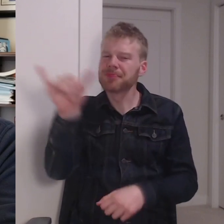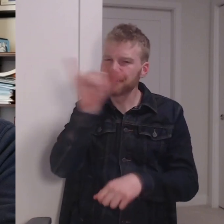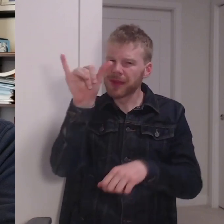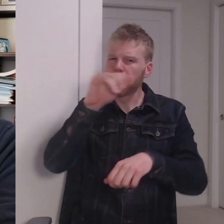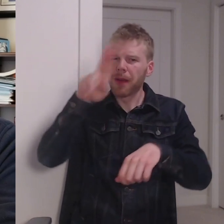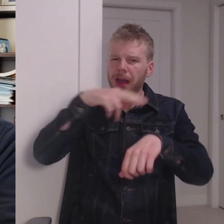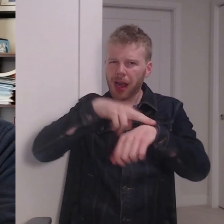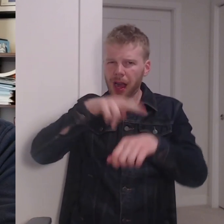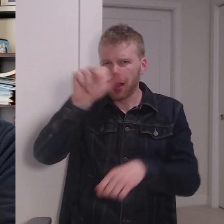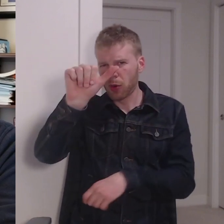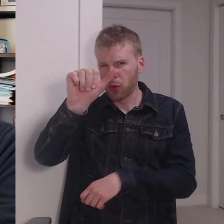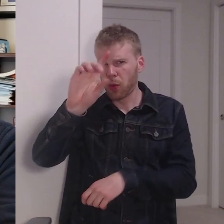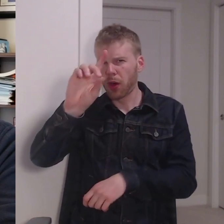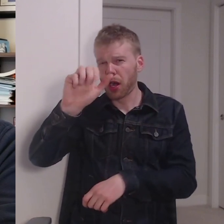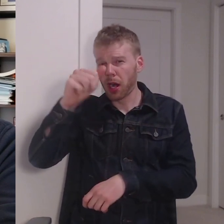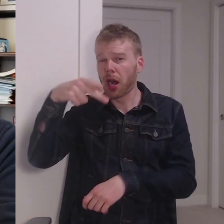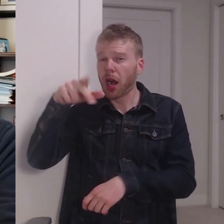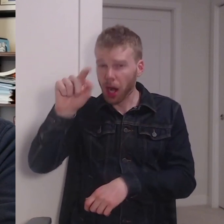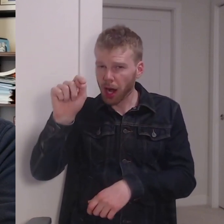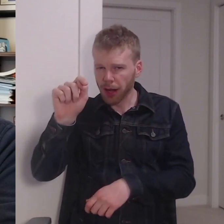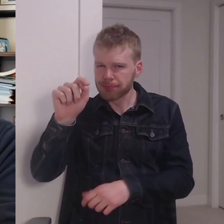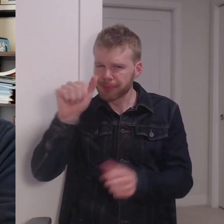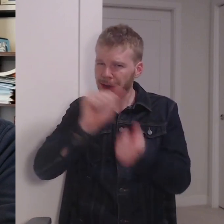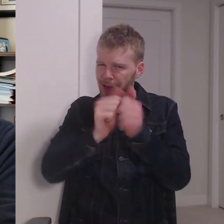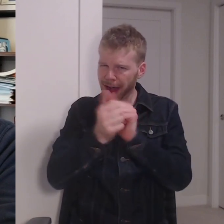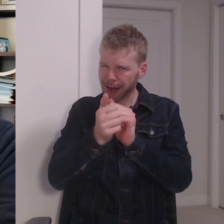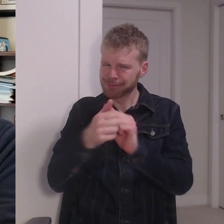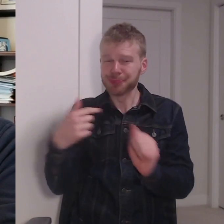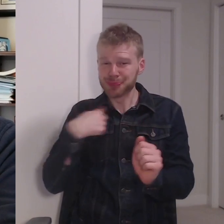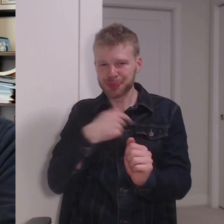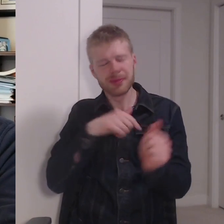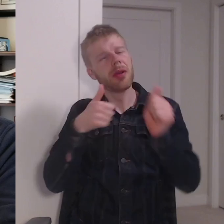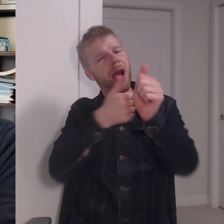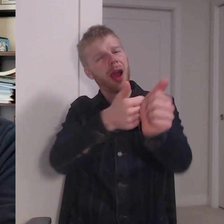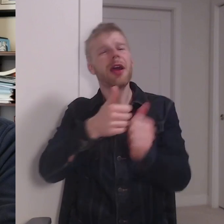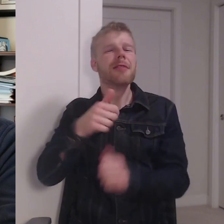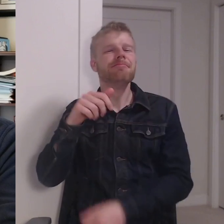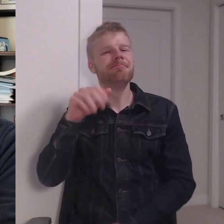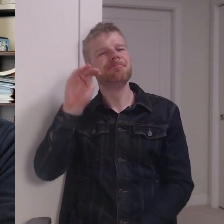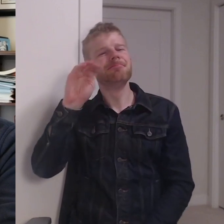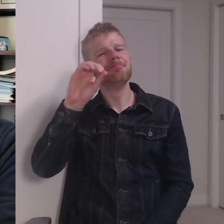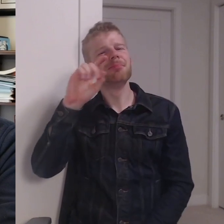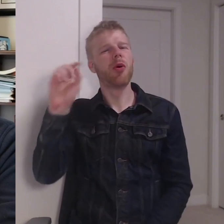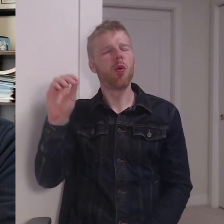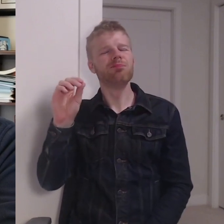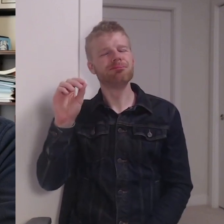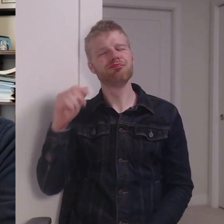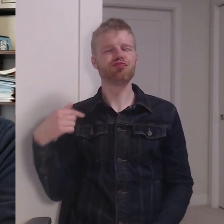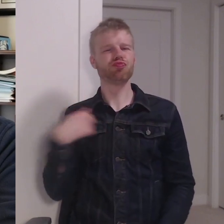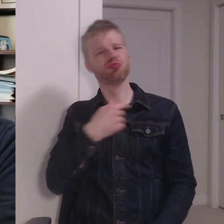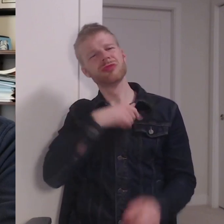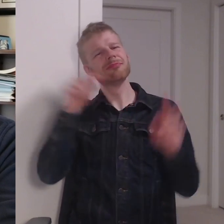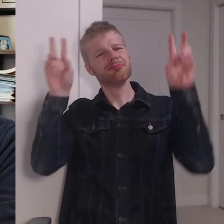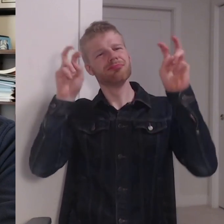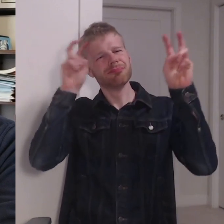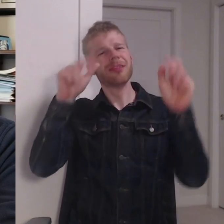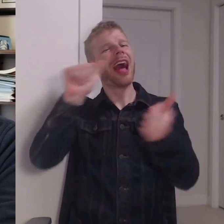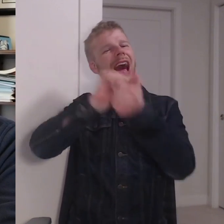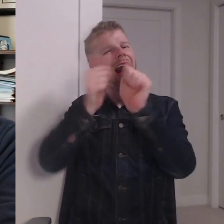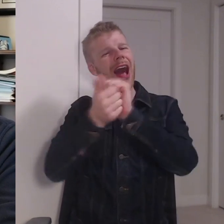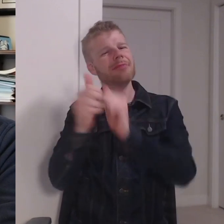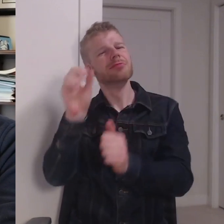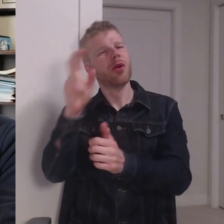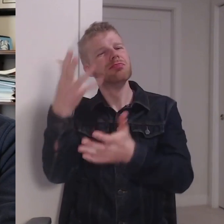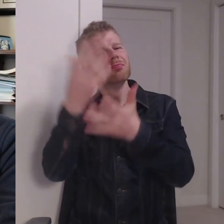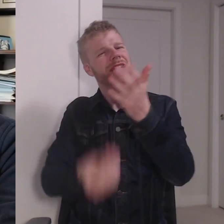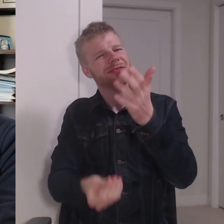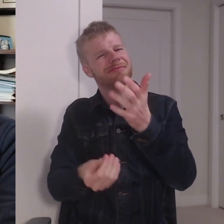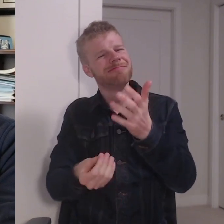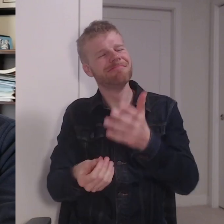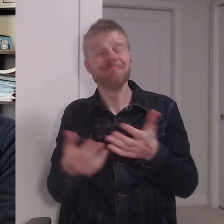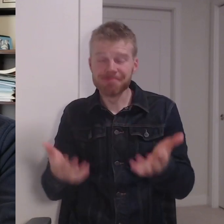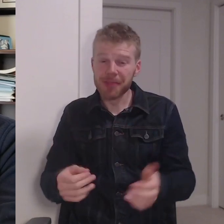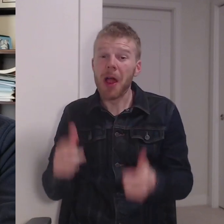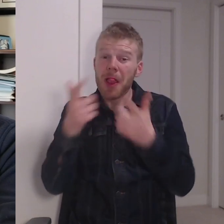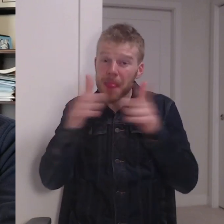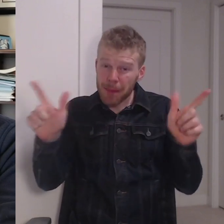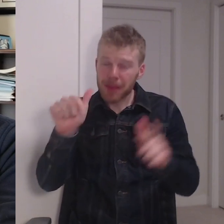similar to National ADAPT, we adhere to the motto of "adapt or parish" and